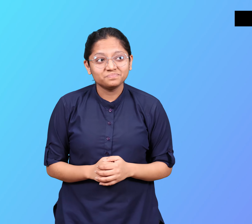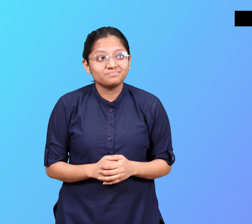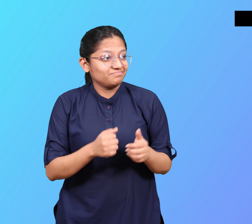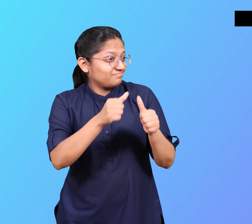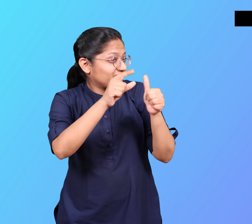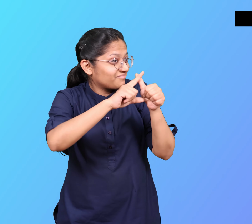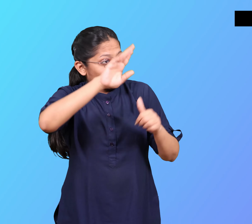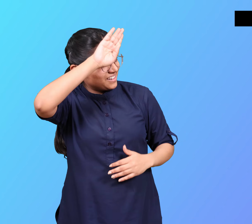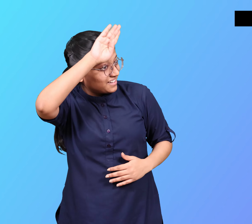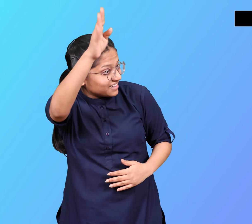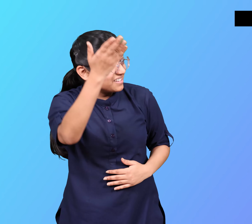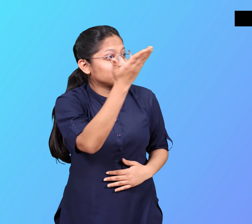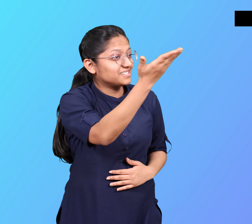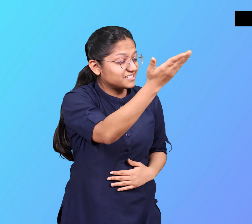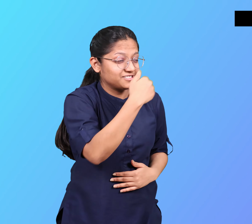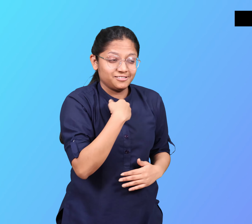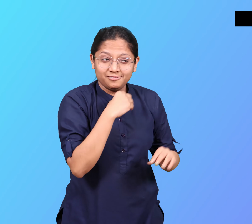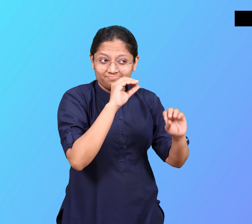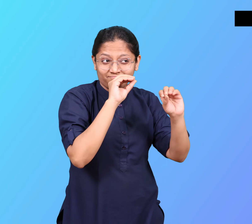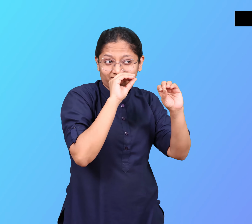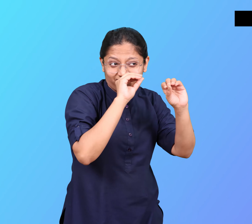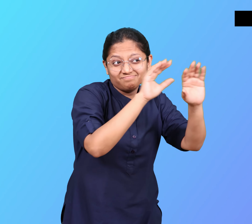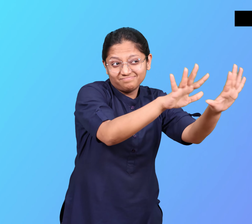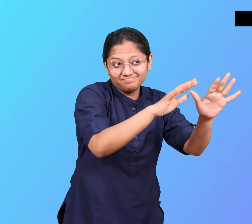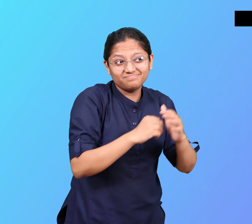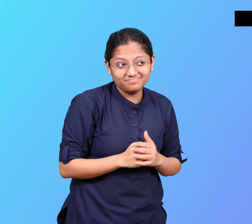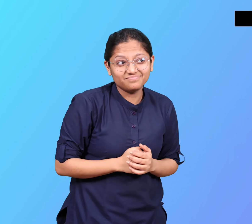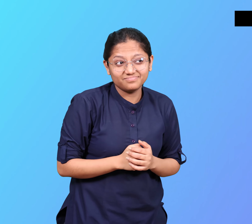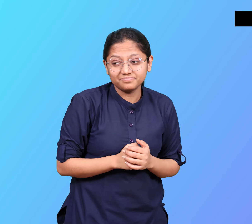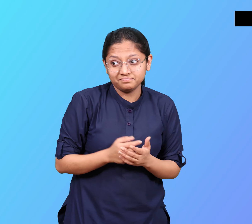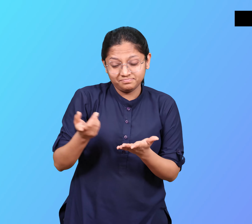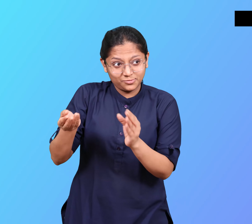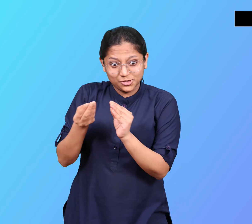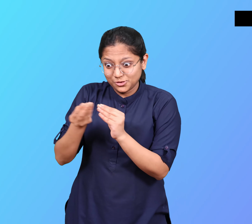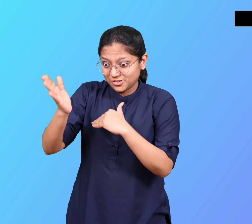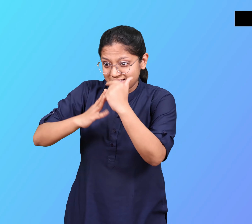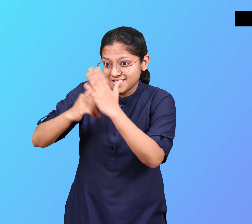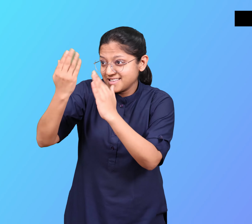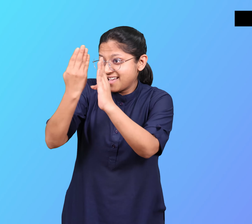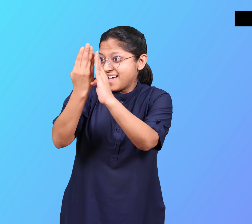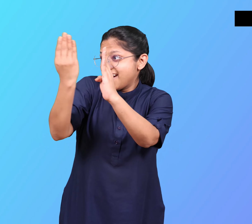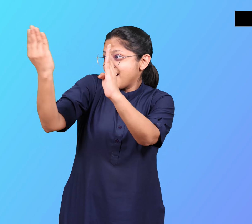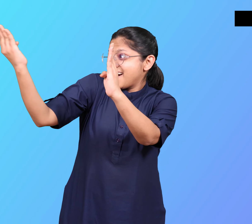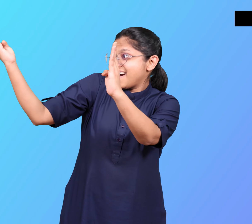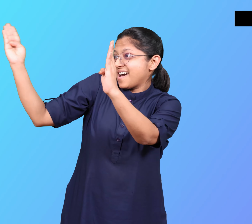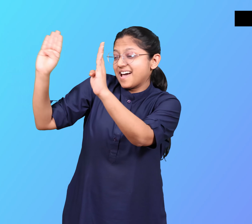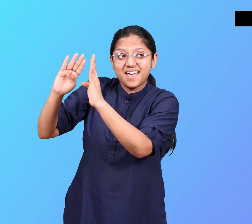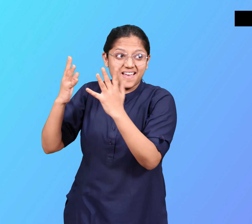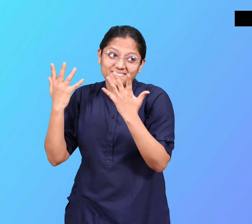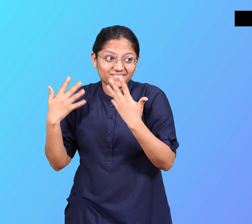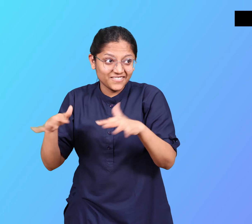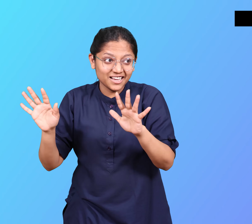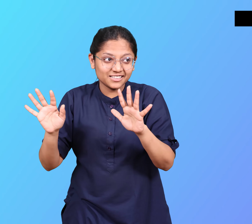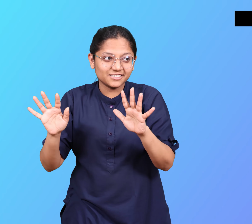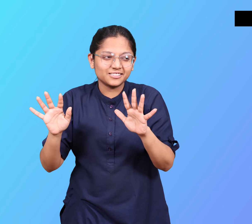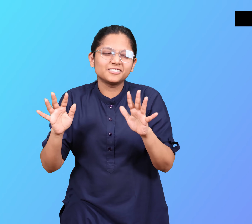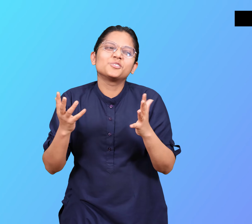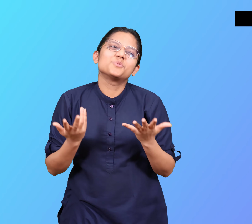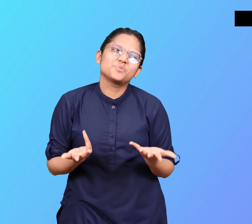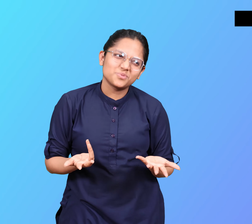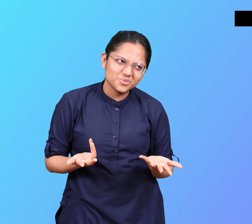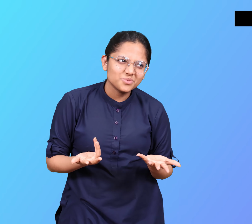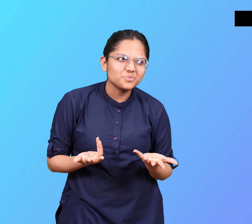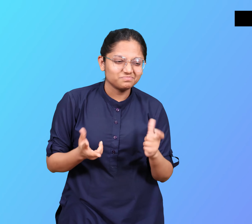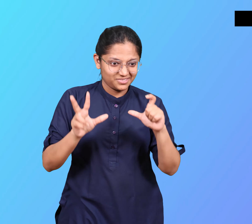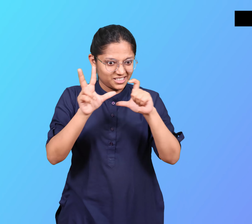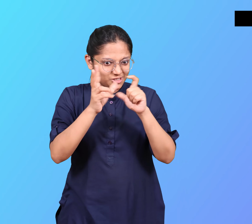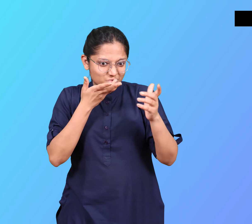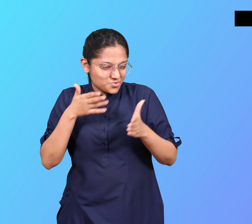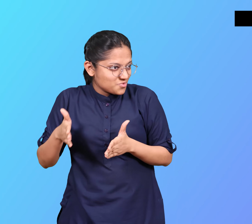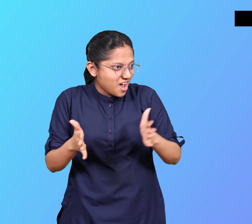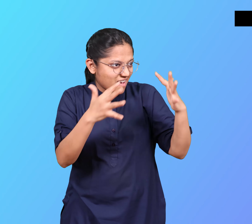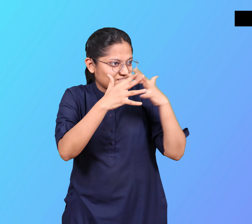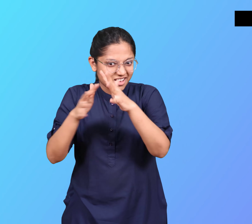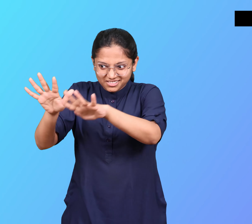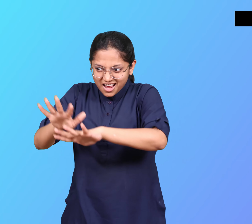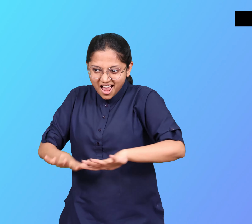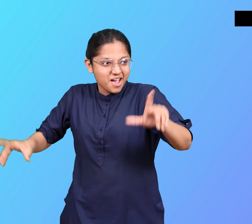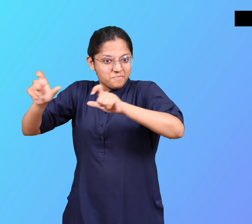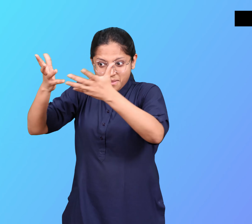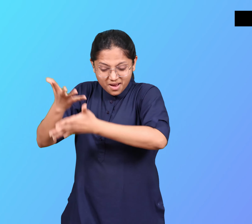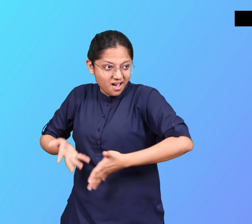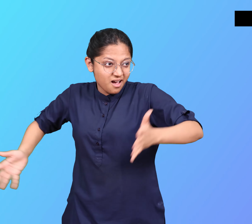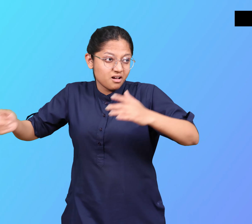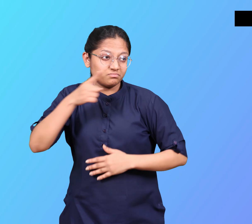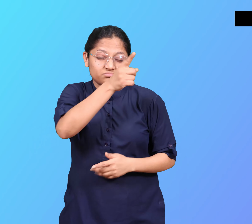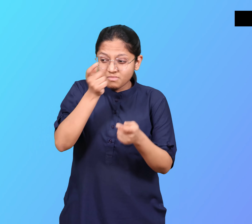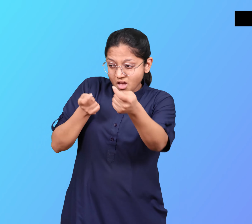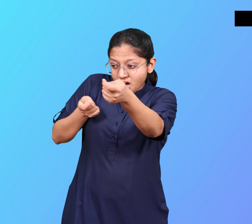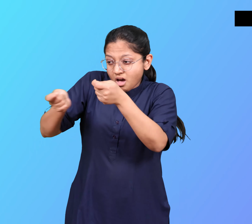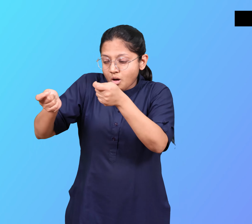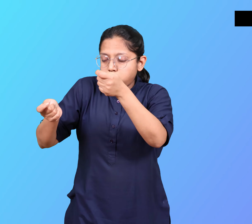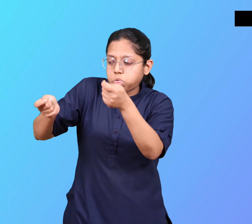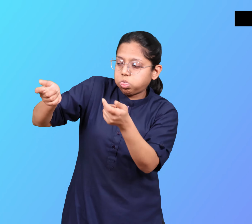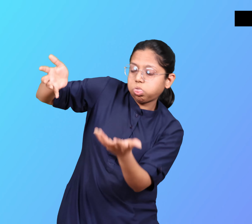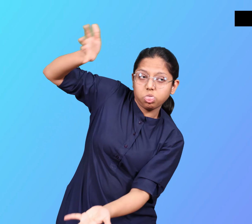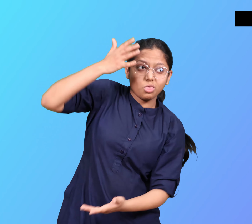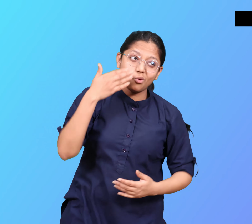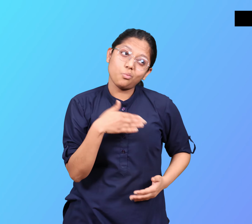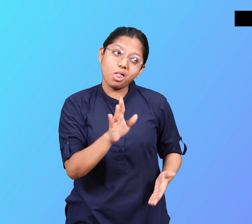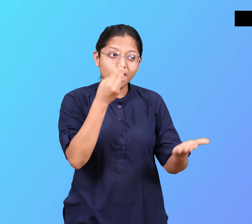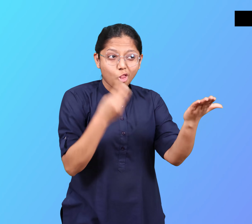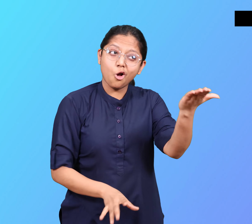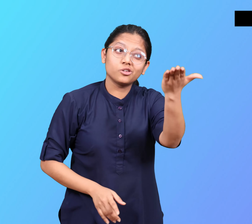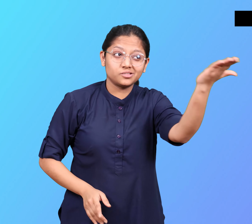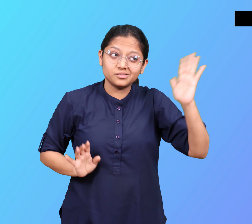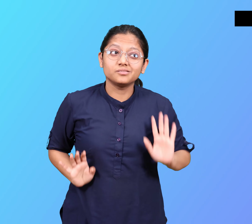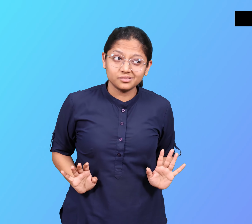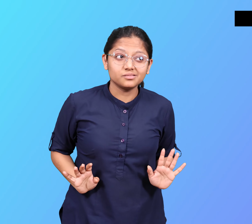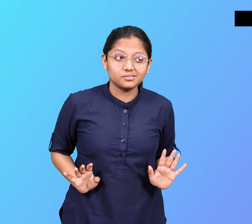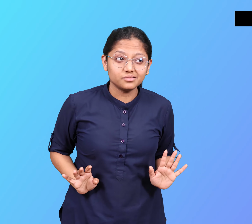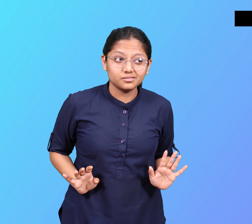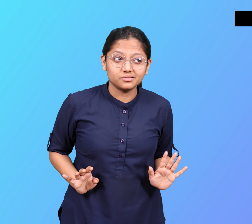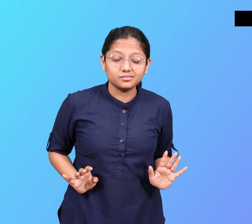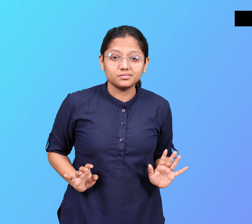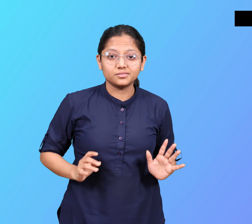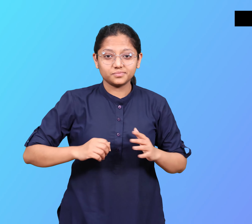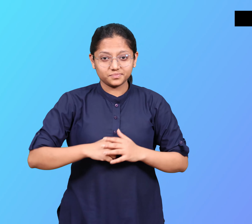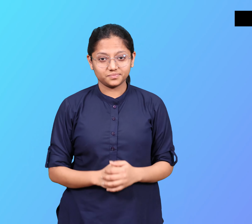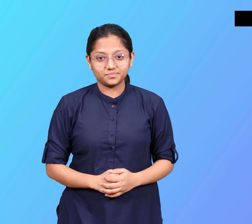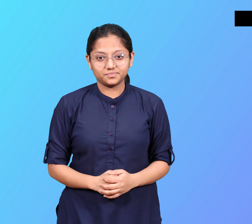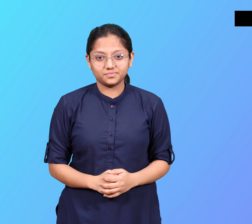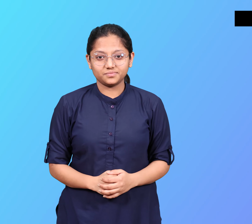King Artaxerxes, we wish to inform you that if this city and its walls are rebuilt, you will lose control of the area west of the Euphrates River.